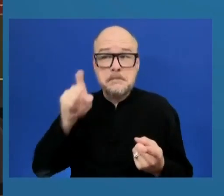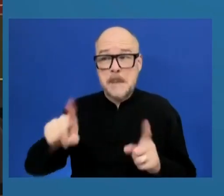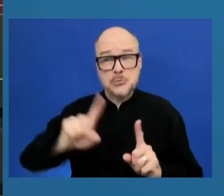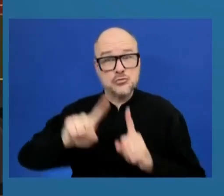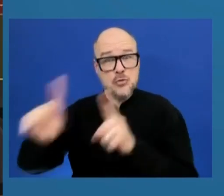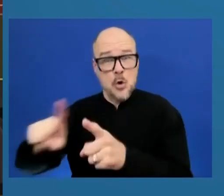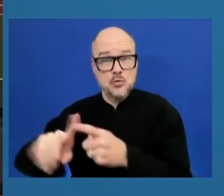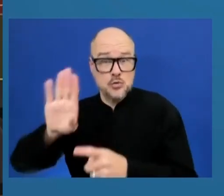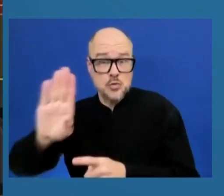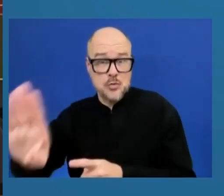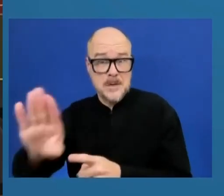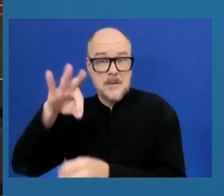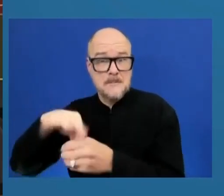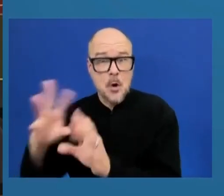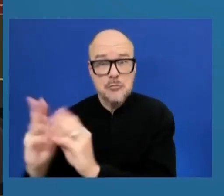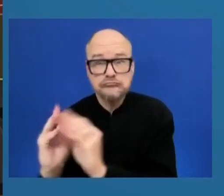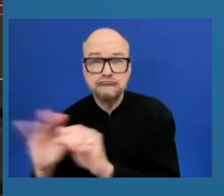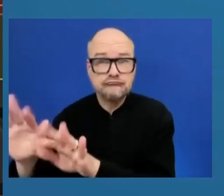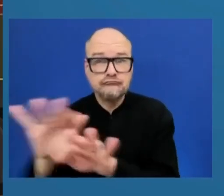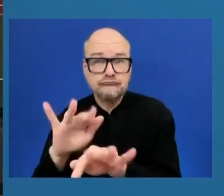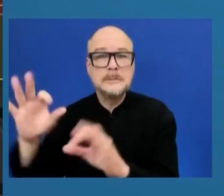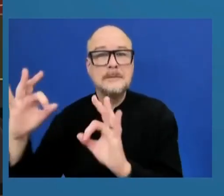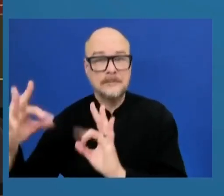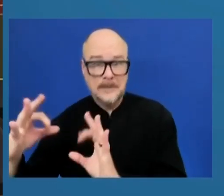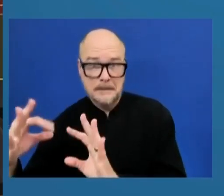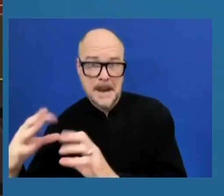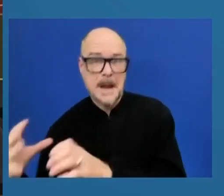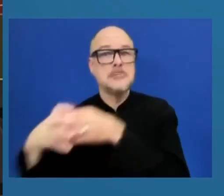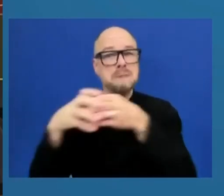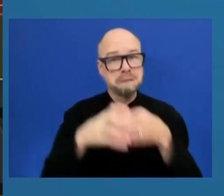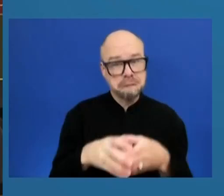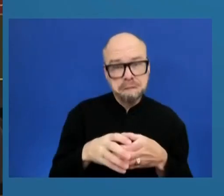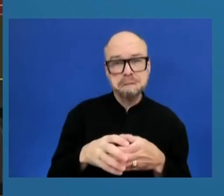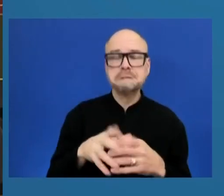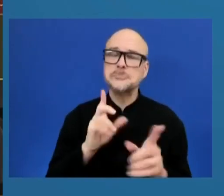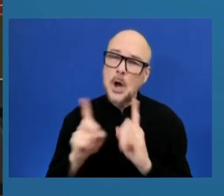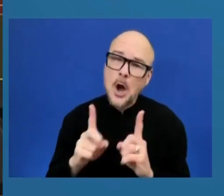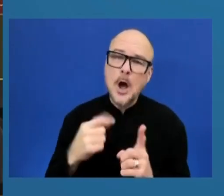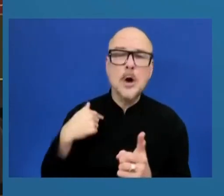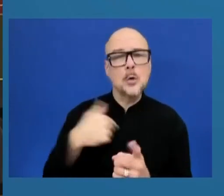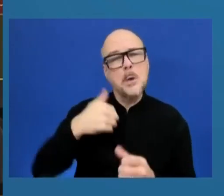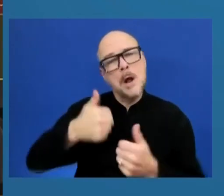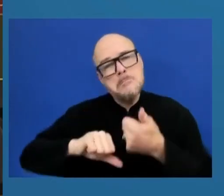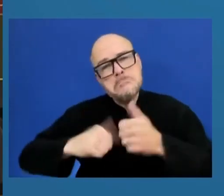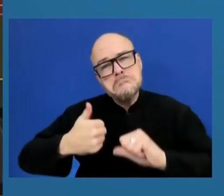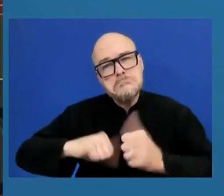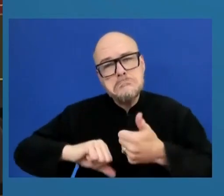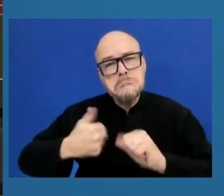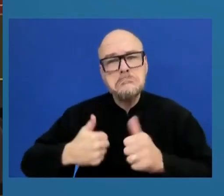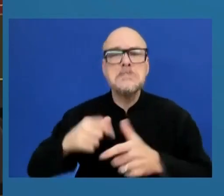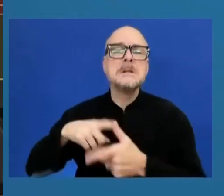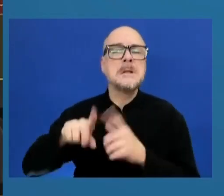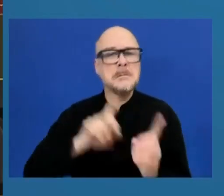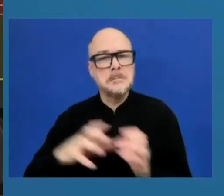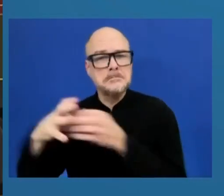then getting feedback and they come back to us and then we say, well, maybe, maybe not, then they go back again. So it is just a deliberative process